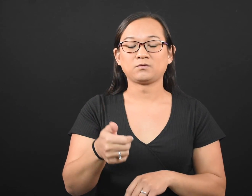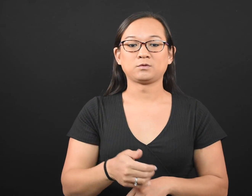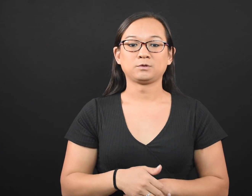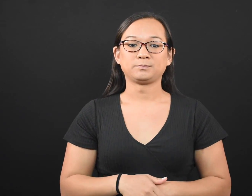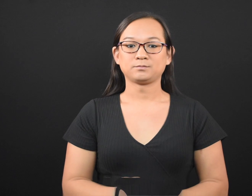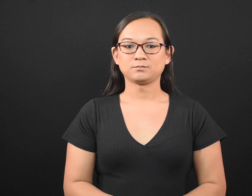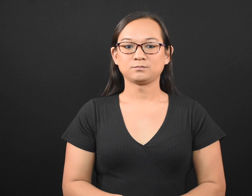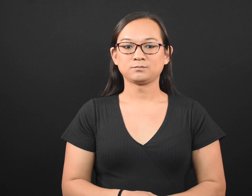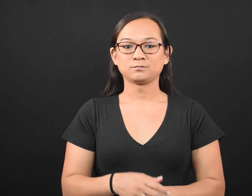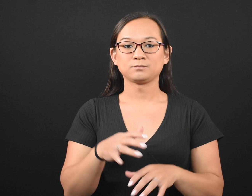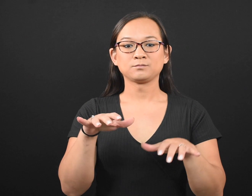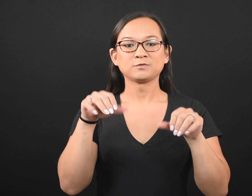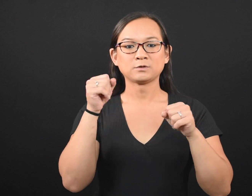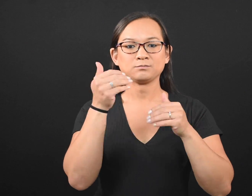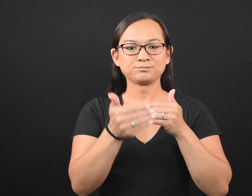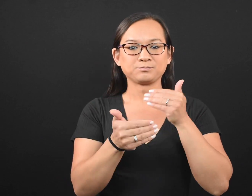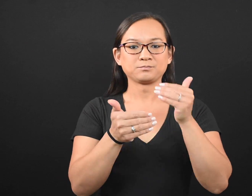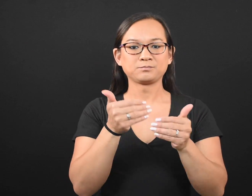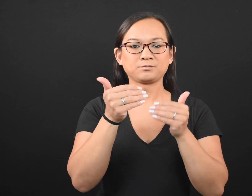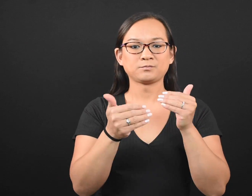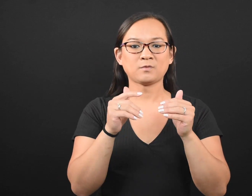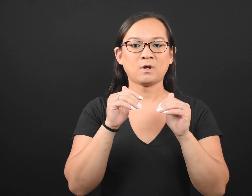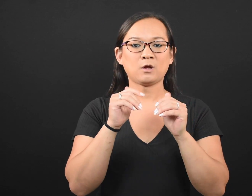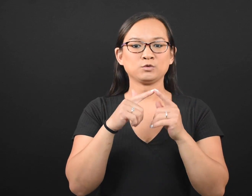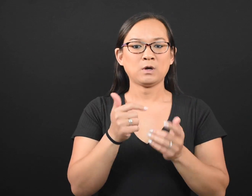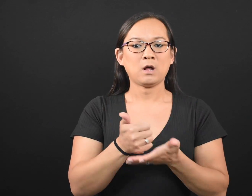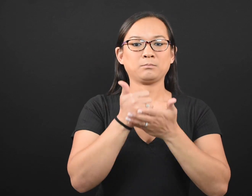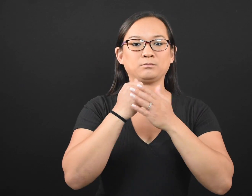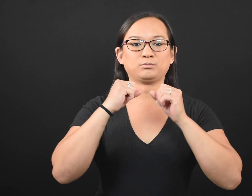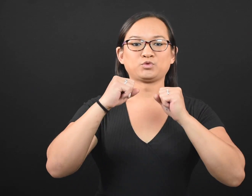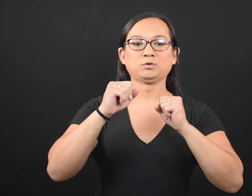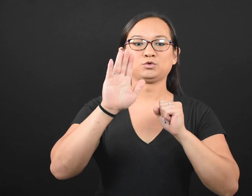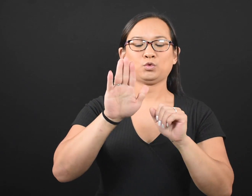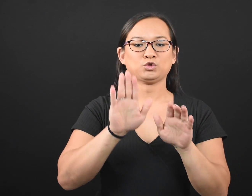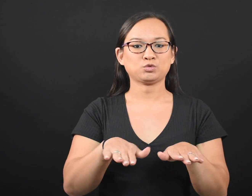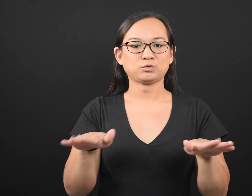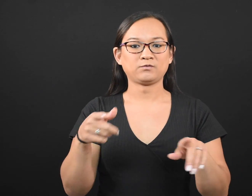and anyone who is incapacitated or otherwise unable to remove the mask without assistance.